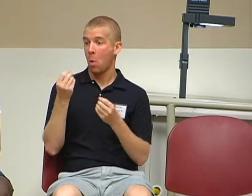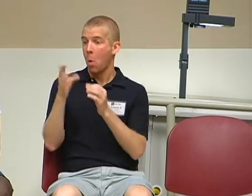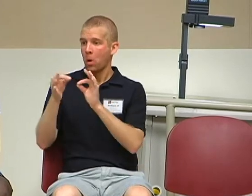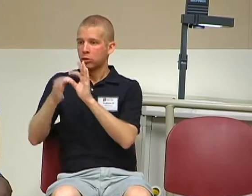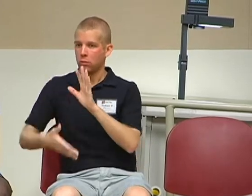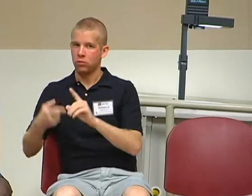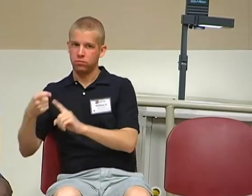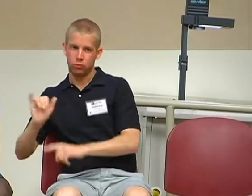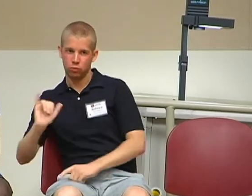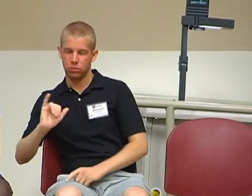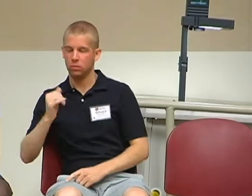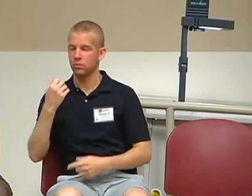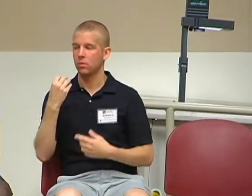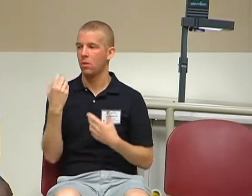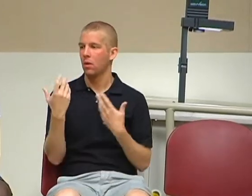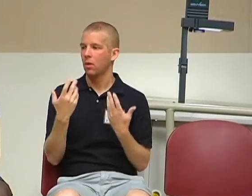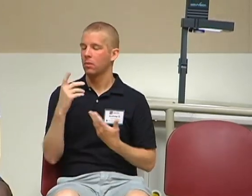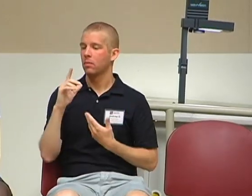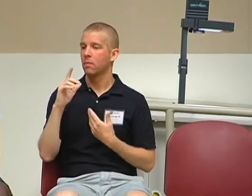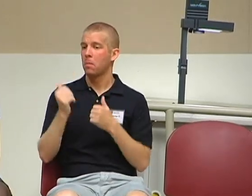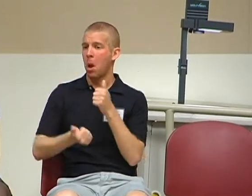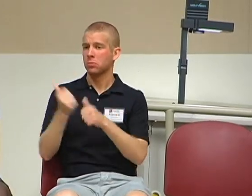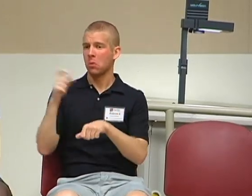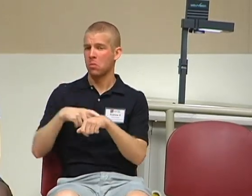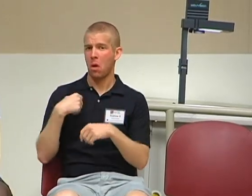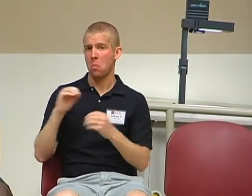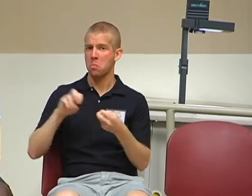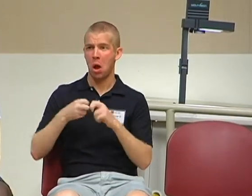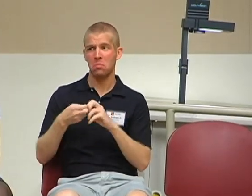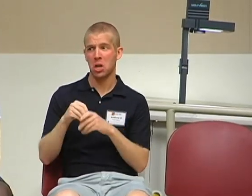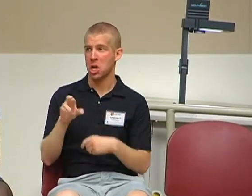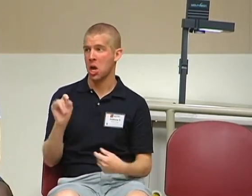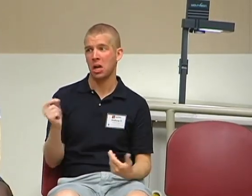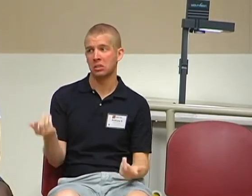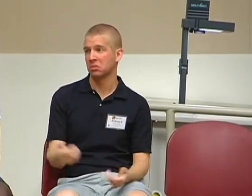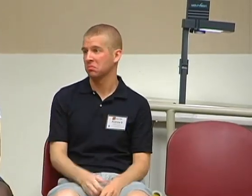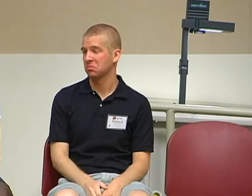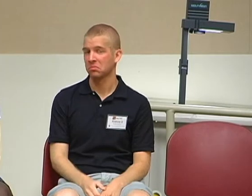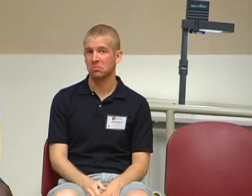It doesn’t matter what their hearing or deaf status is, most of the time it’s really